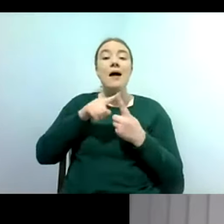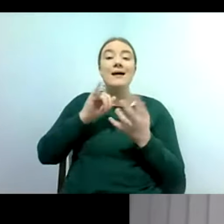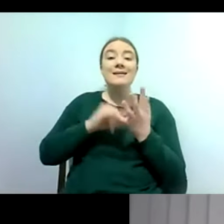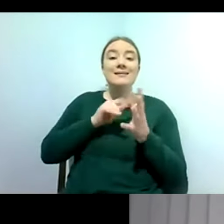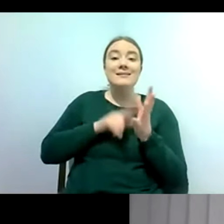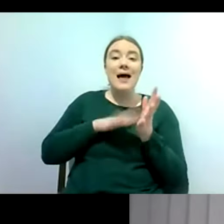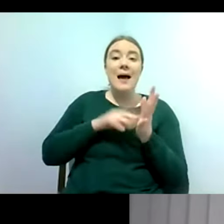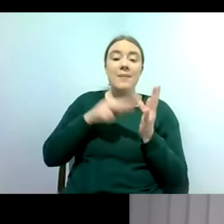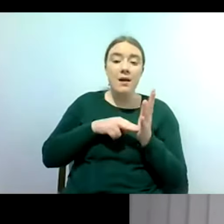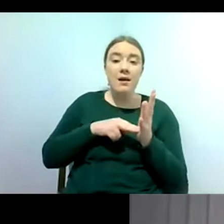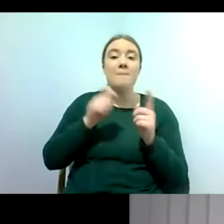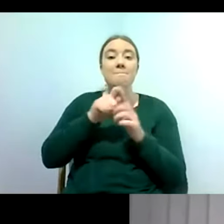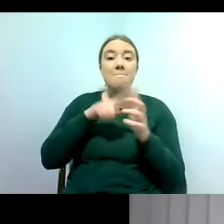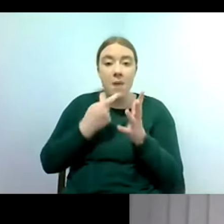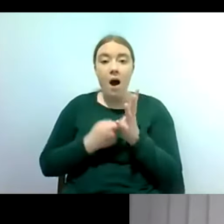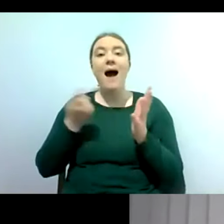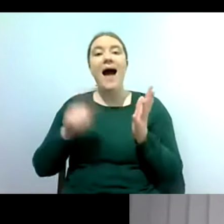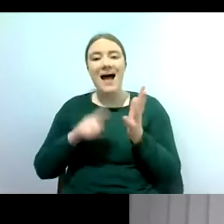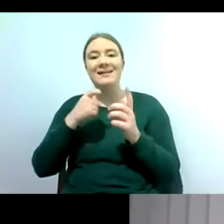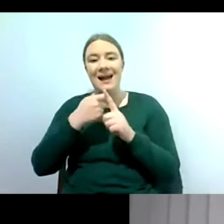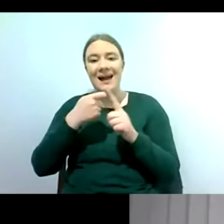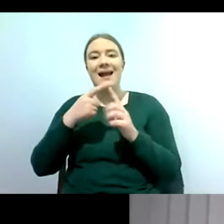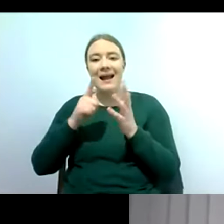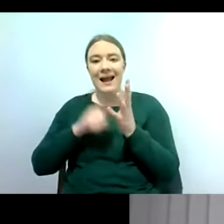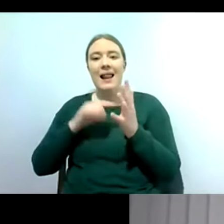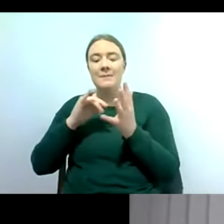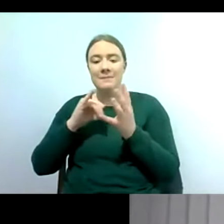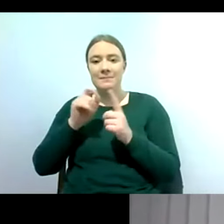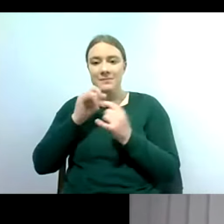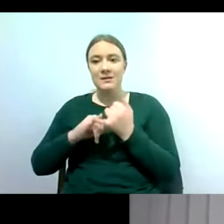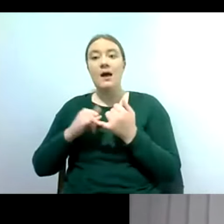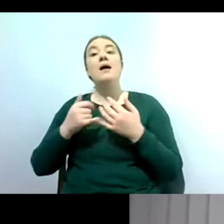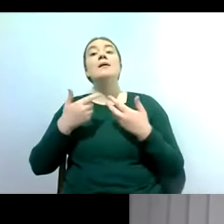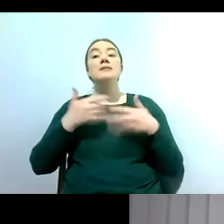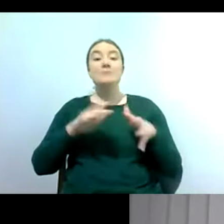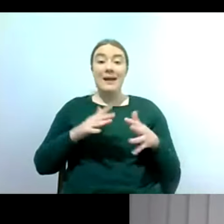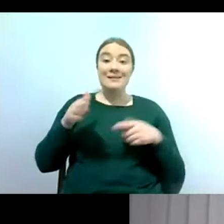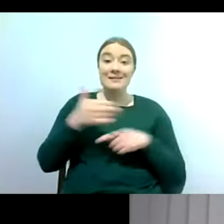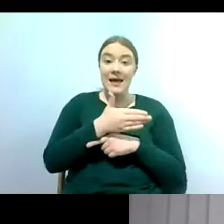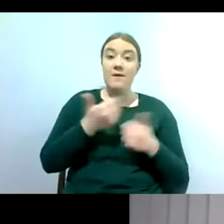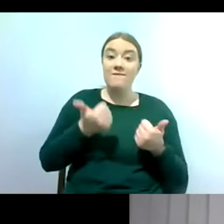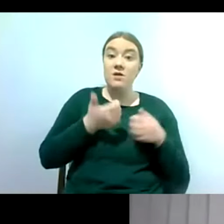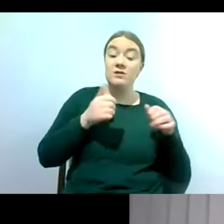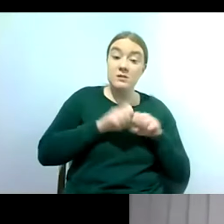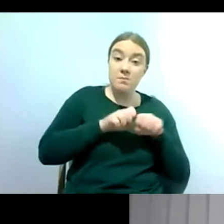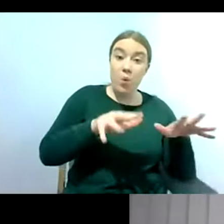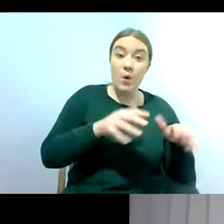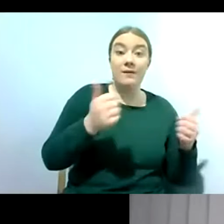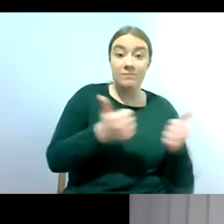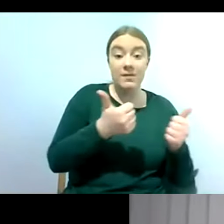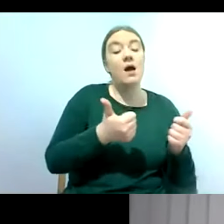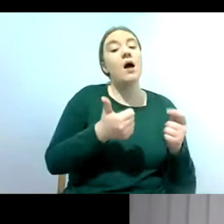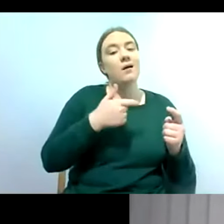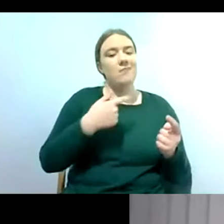salmon spent salmon after spawning sorry um were very evident in the lower severn around gloucester